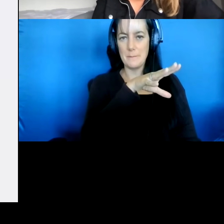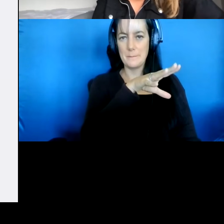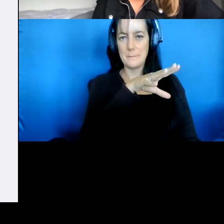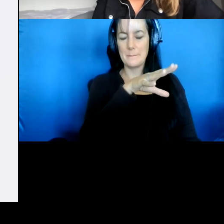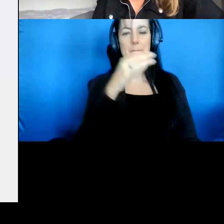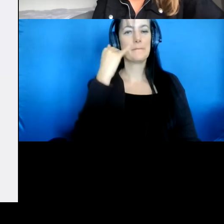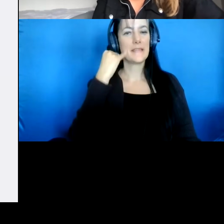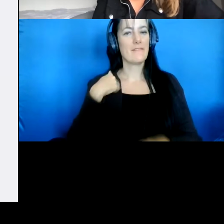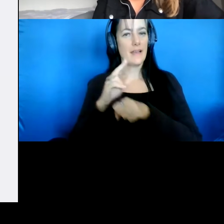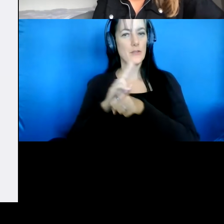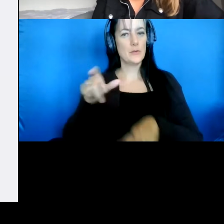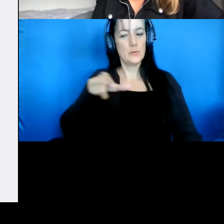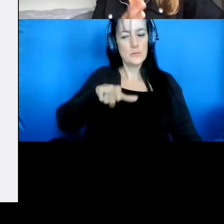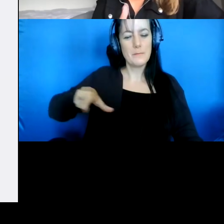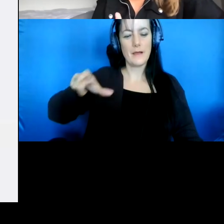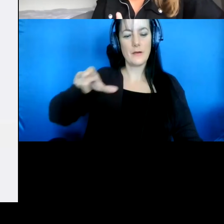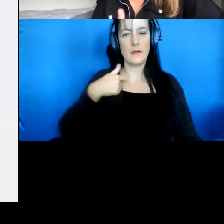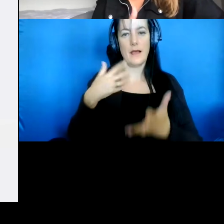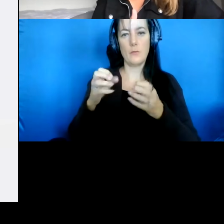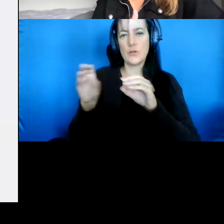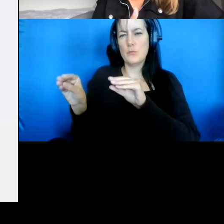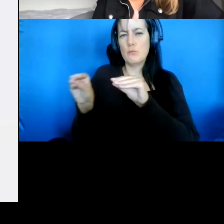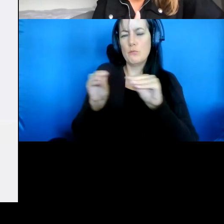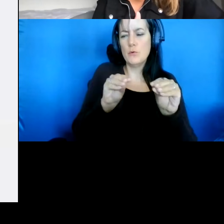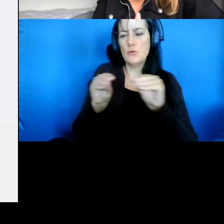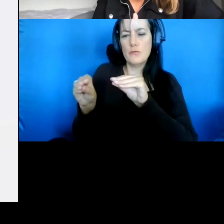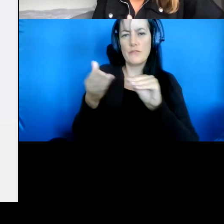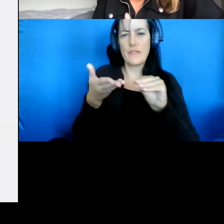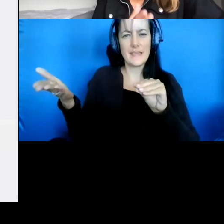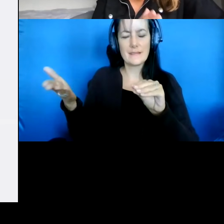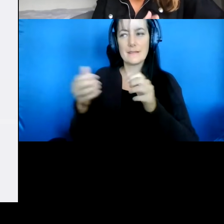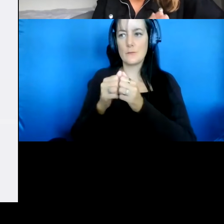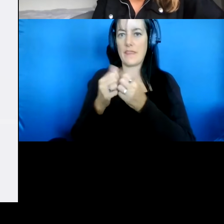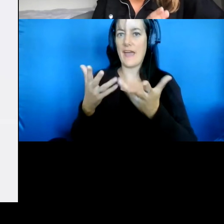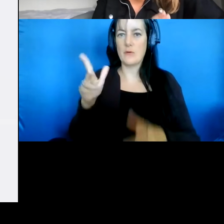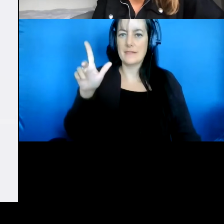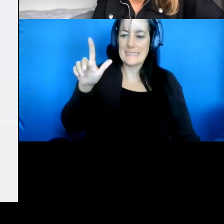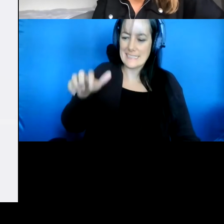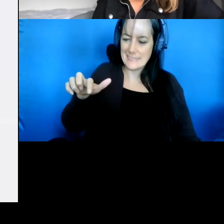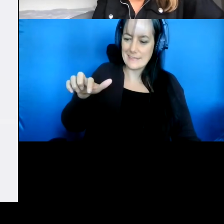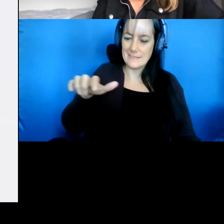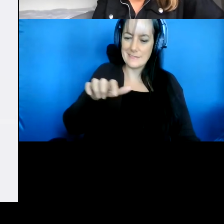holding down the mouse. And causing pain in my hand. I want to be able to move content